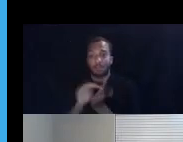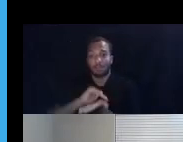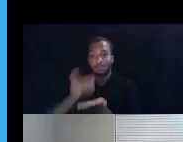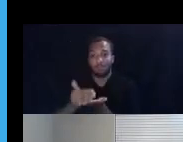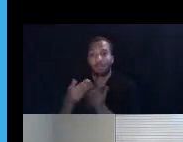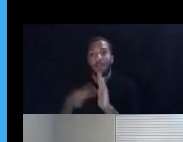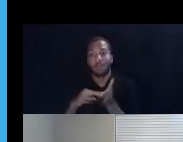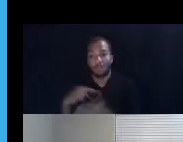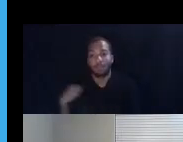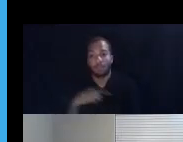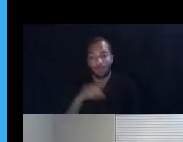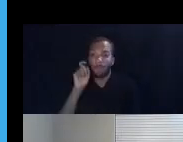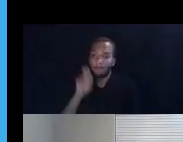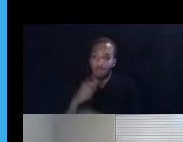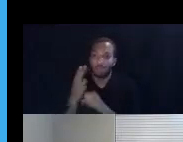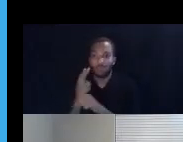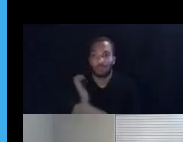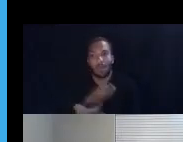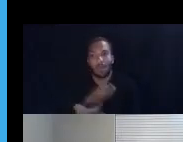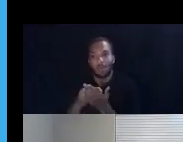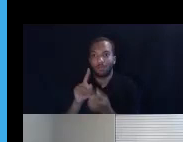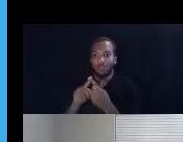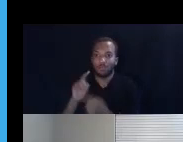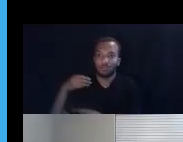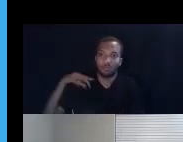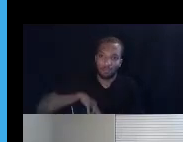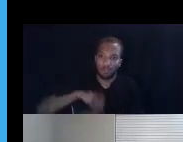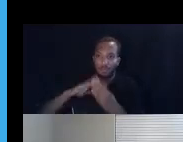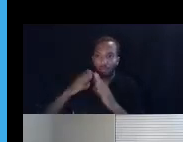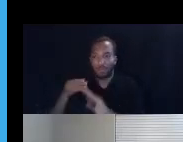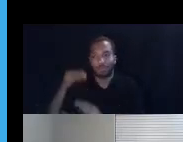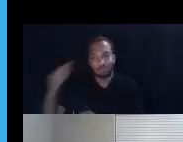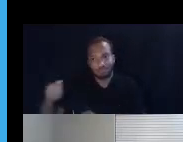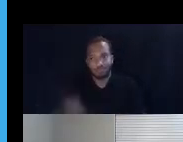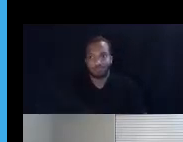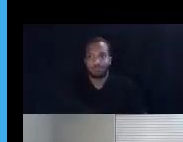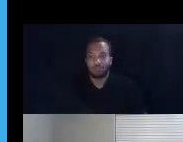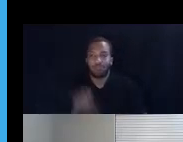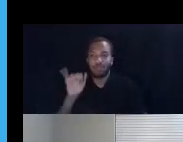of community benefits as I mentioned earlier, a number of things that make up essentially our portfolio.